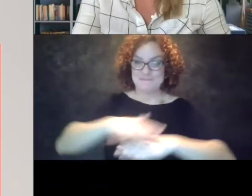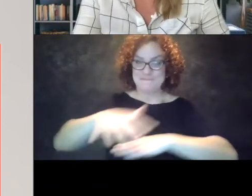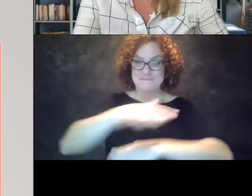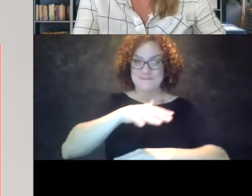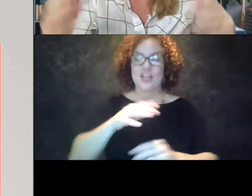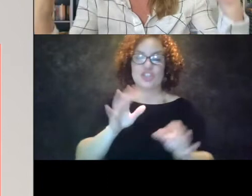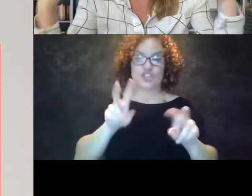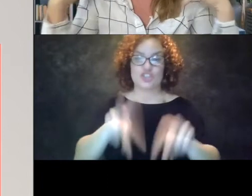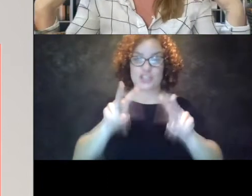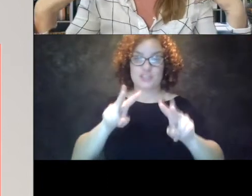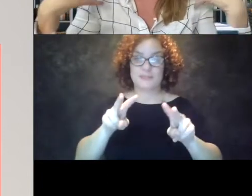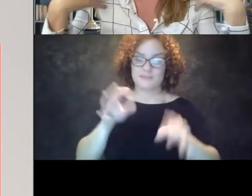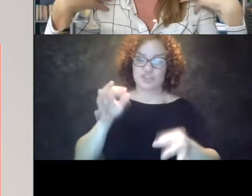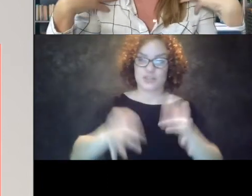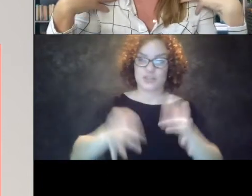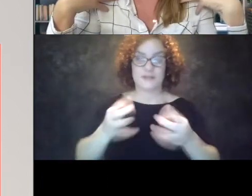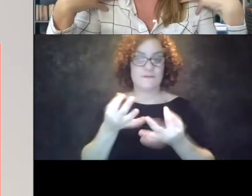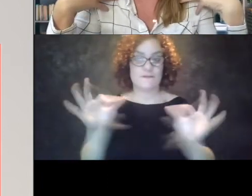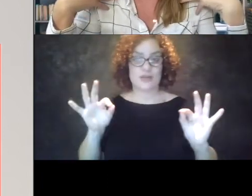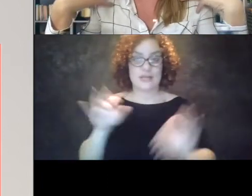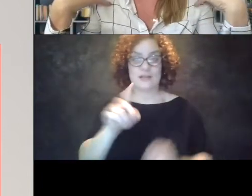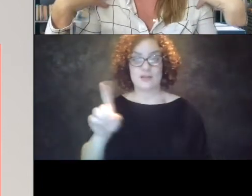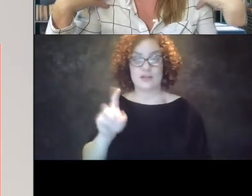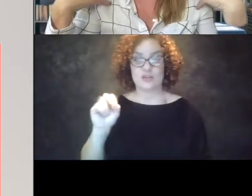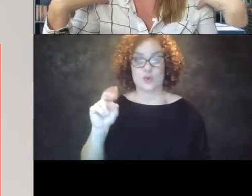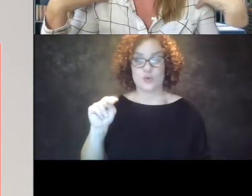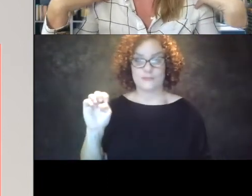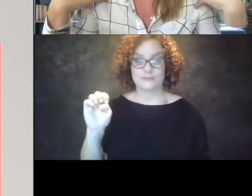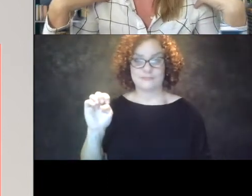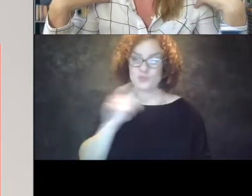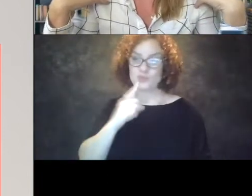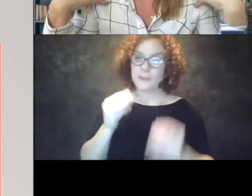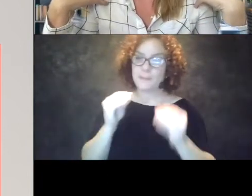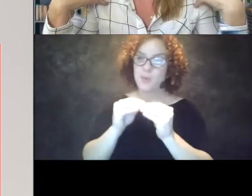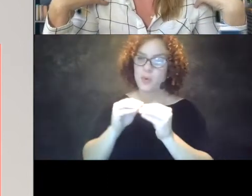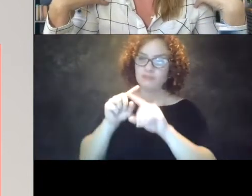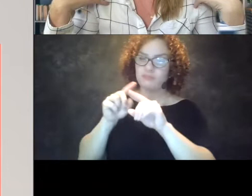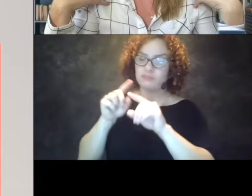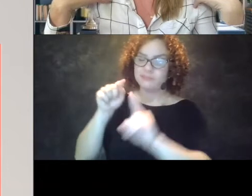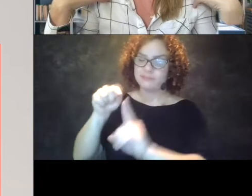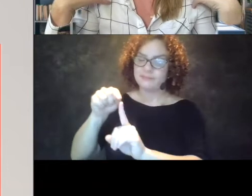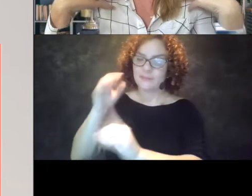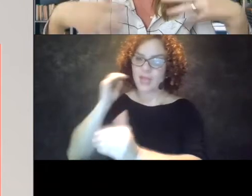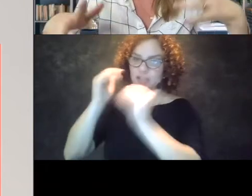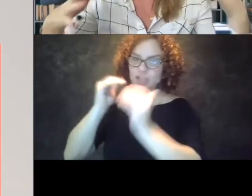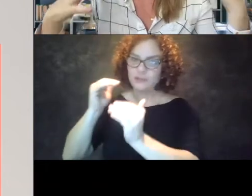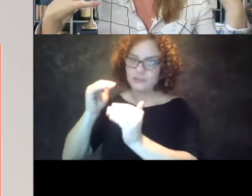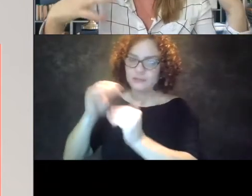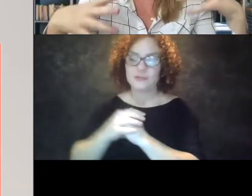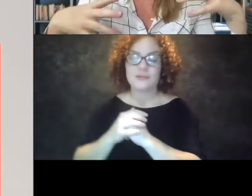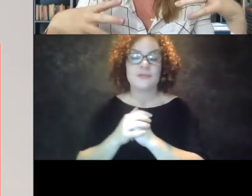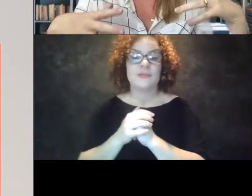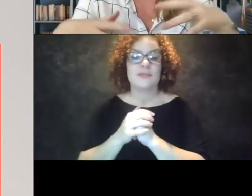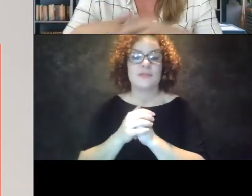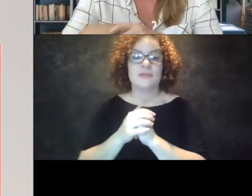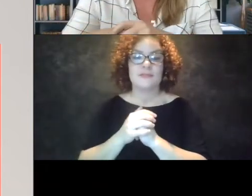more for the adult to to do and encouraging open communication all questions are welcome,